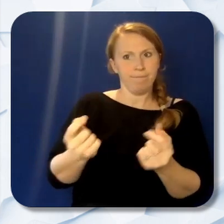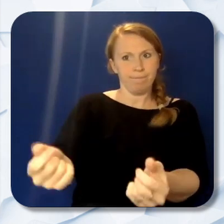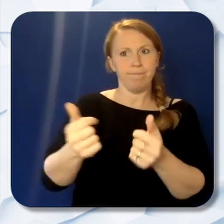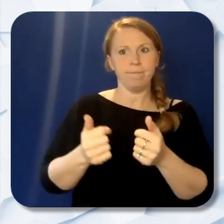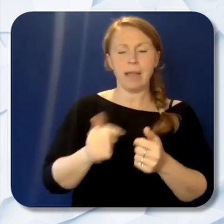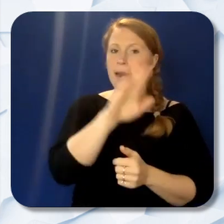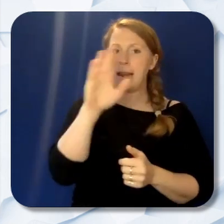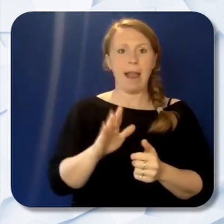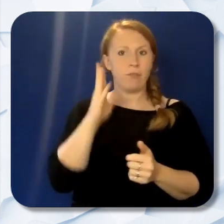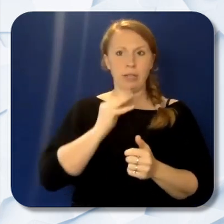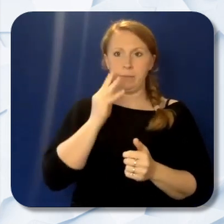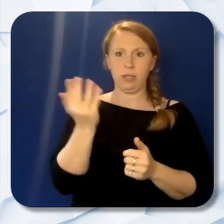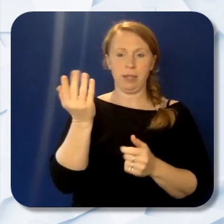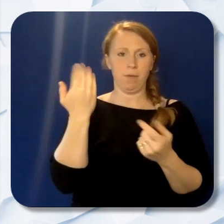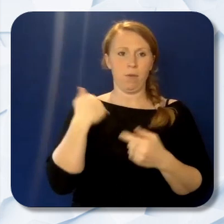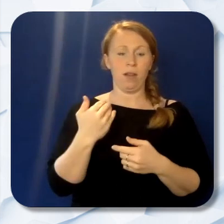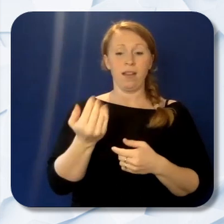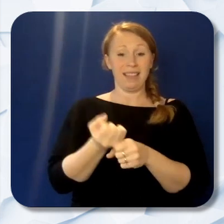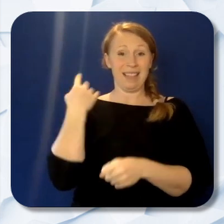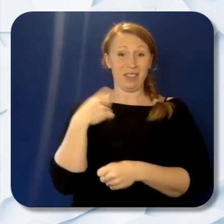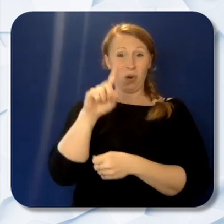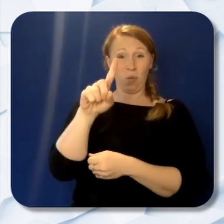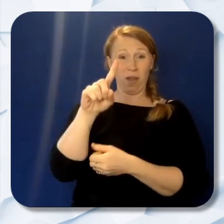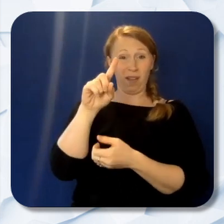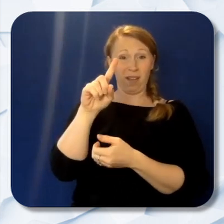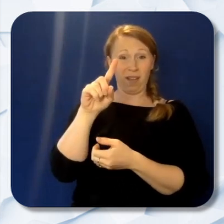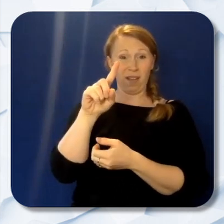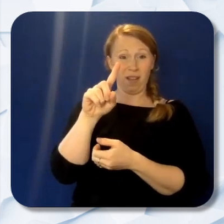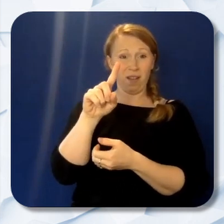experienced one hundred and seven thousand six hundred and twenty-two drug poisonings